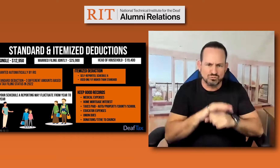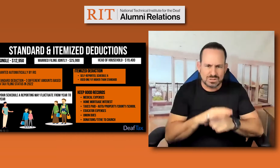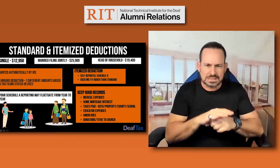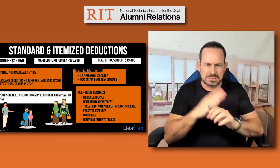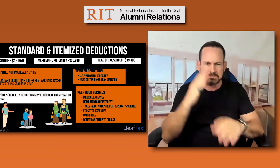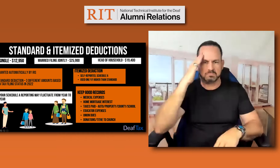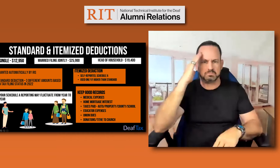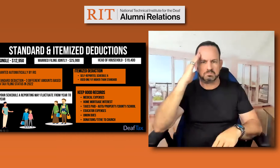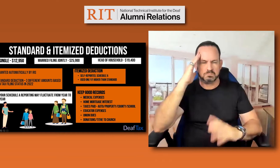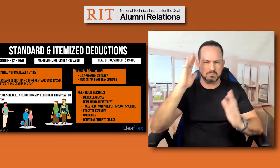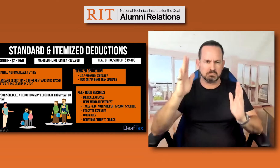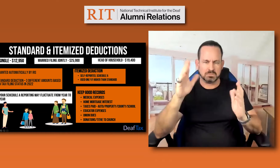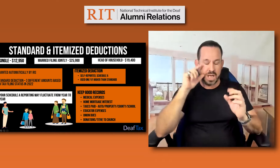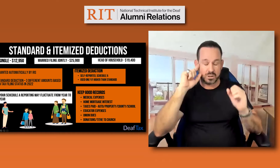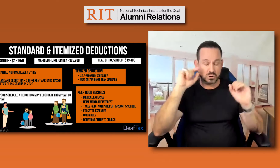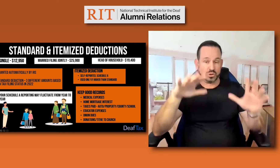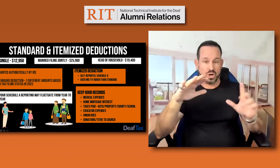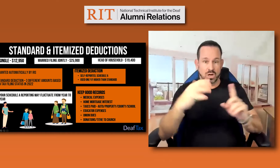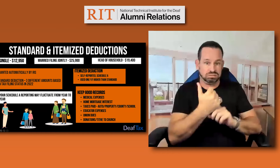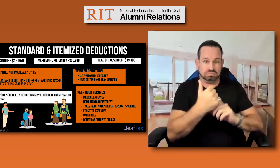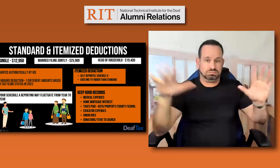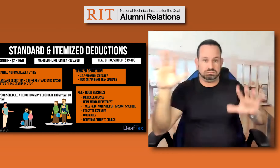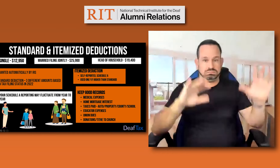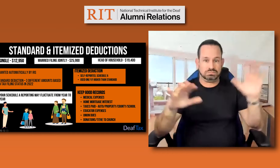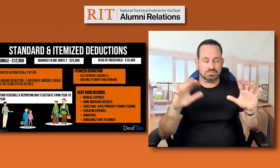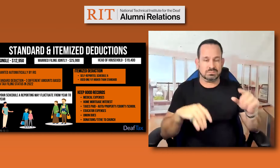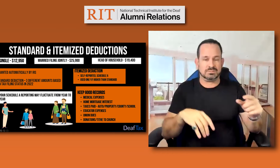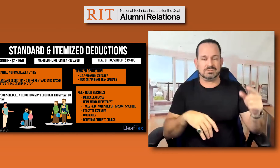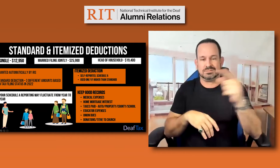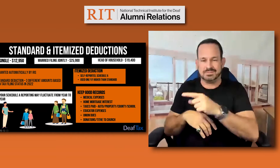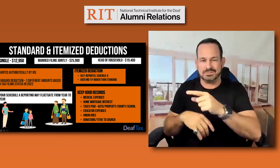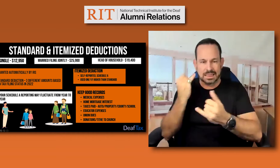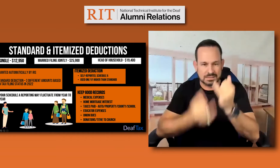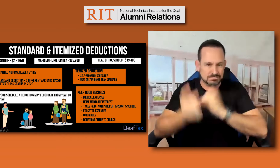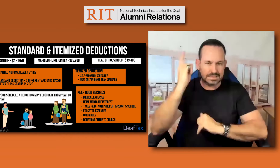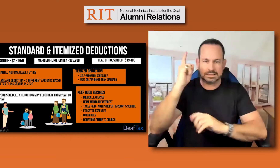but if you are in the habit of saving those receipts and entering all of those deductions,